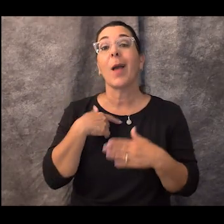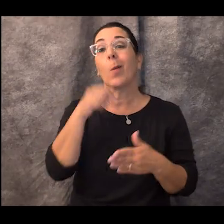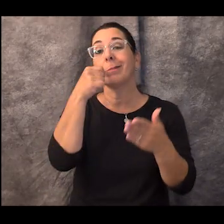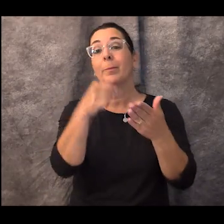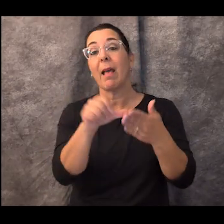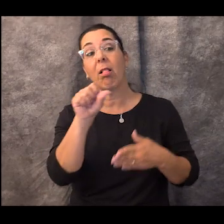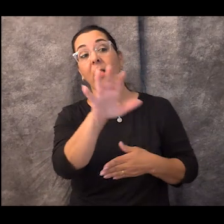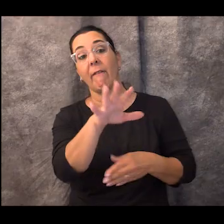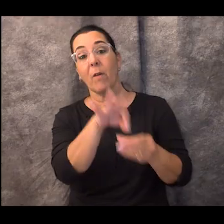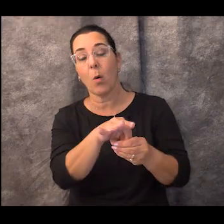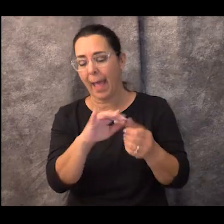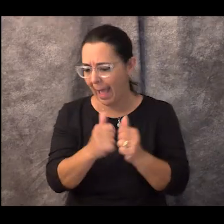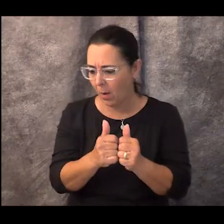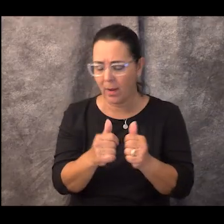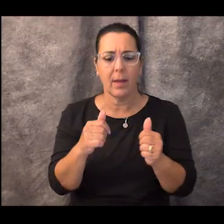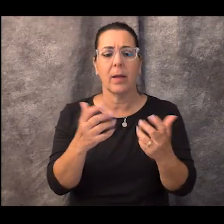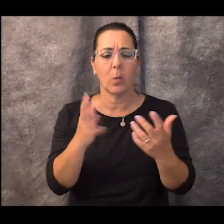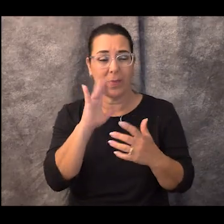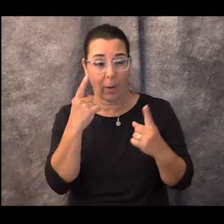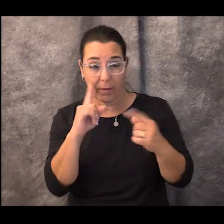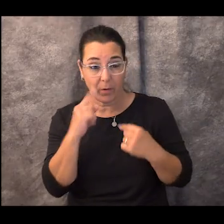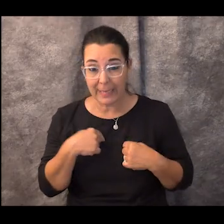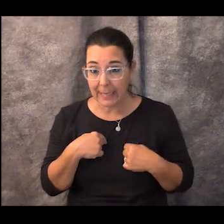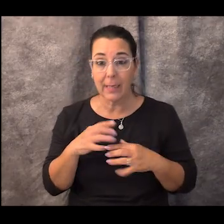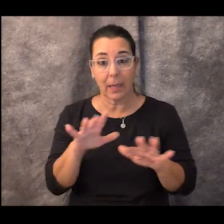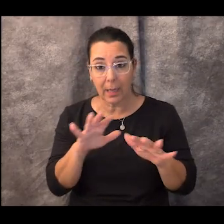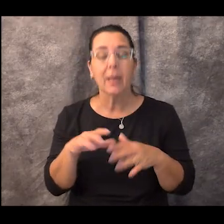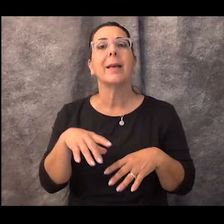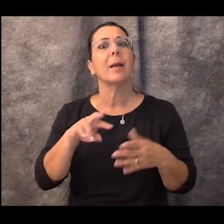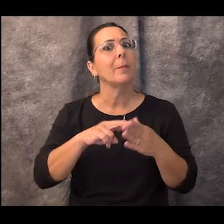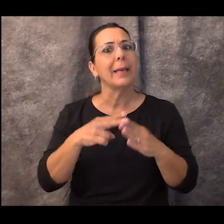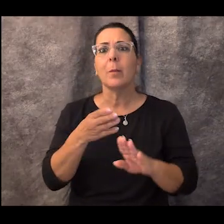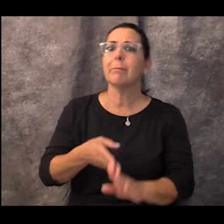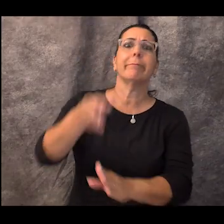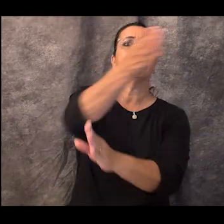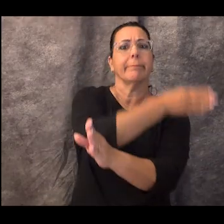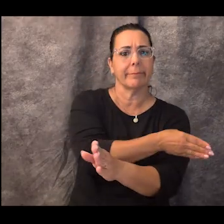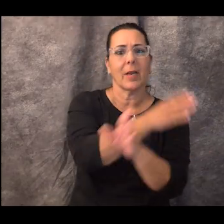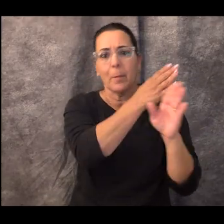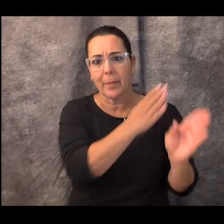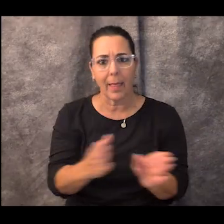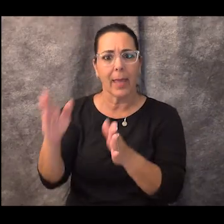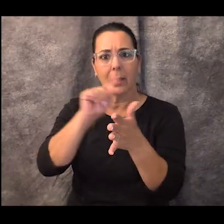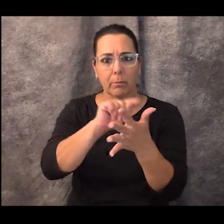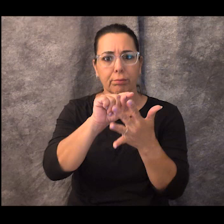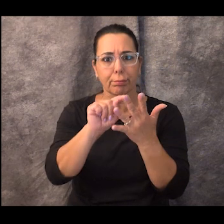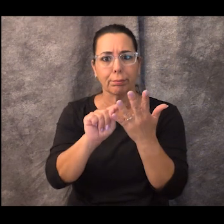that'll make it work for me? Definitely get your ballot ahead of time. You can get sample ballots, especially online now, which makes it a lot easier.